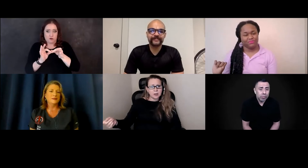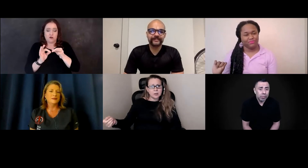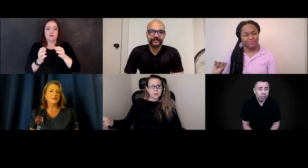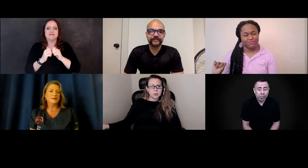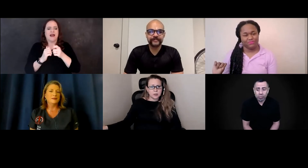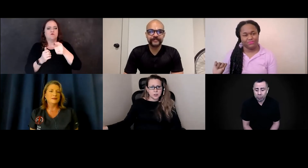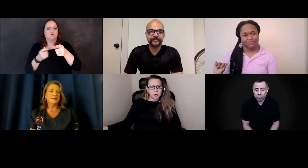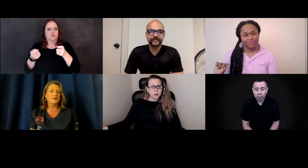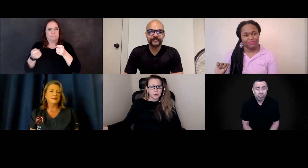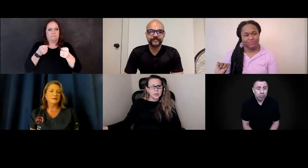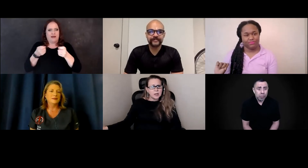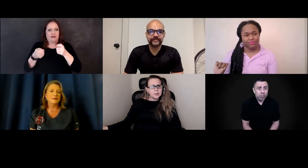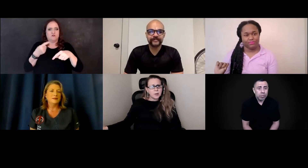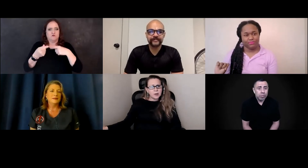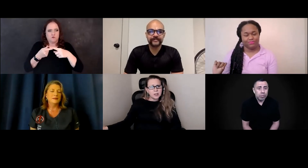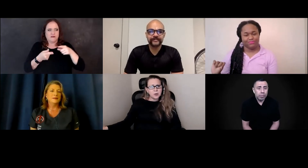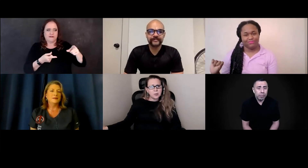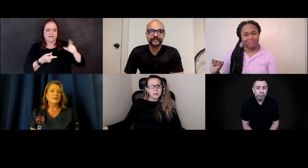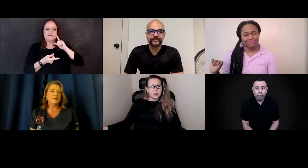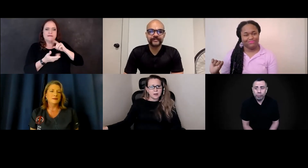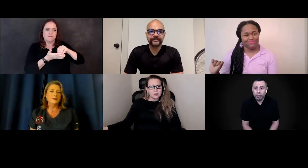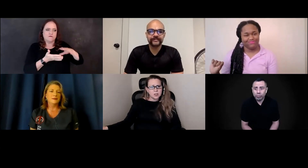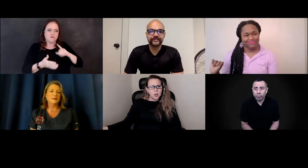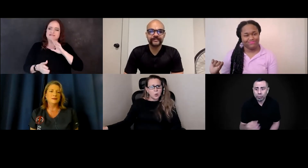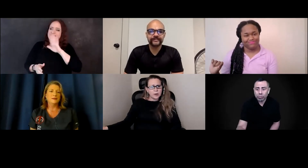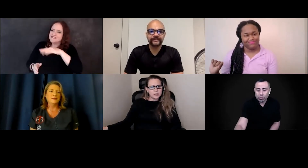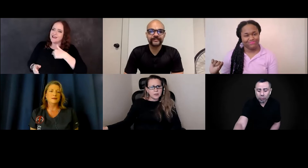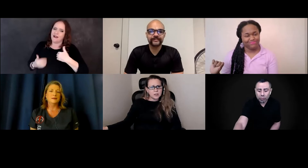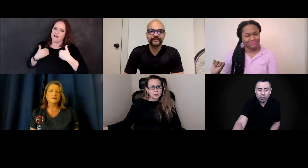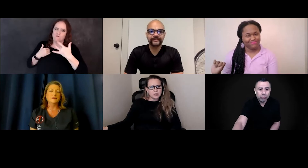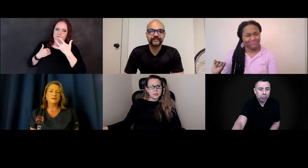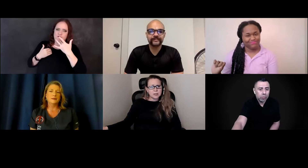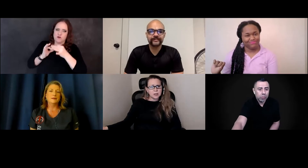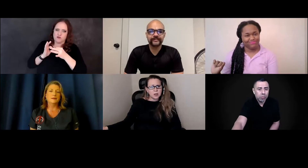You schedule interpreters, how do you manage when a deaf student says, you know, I've got